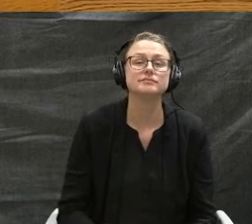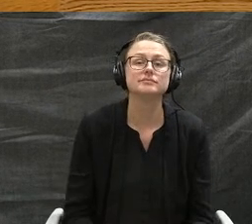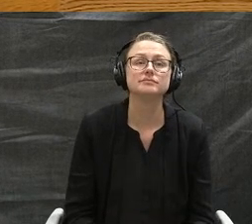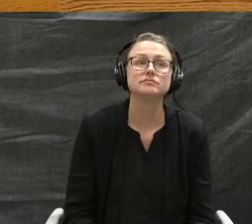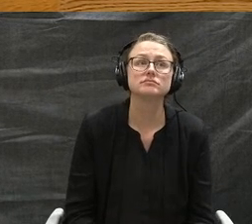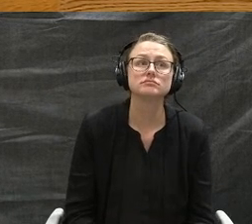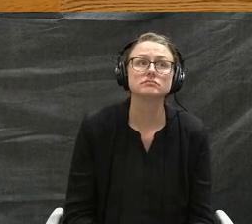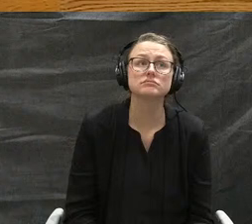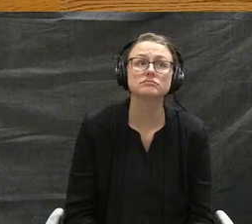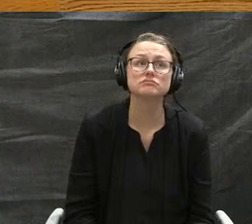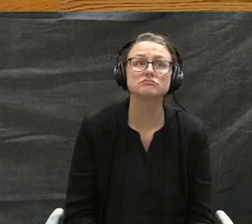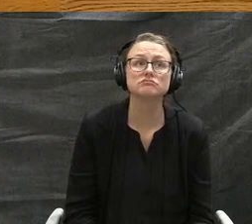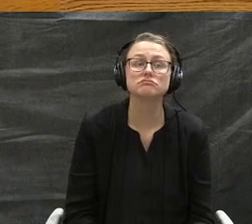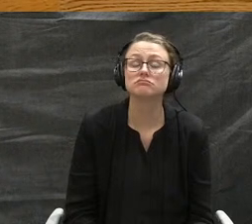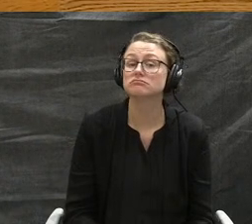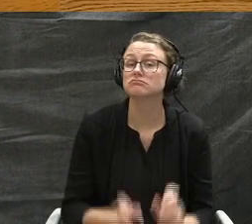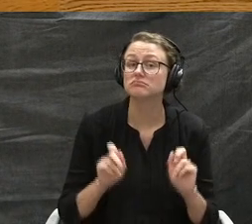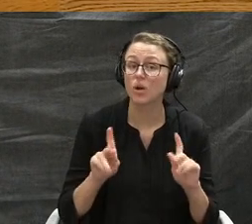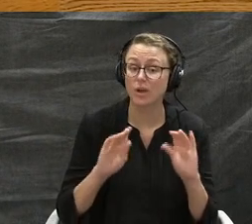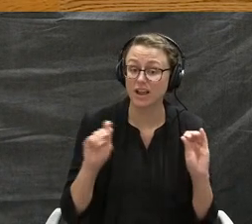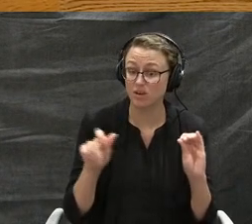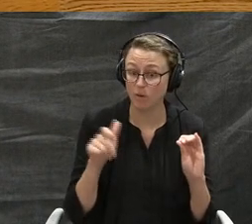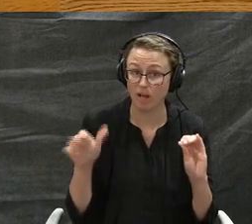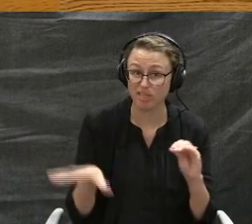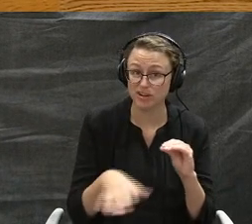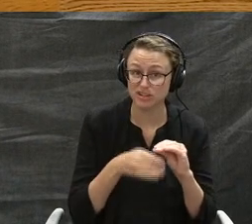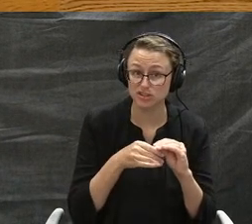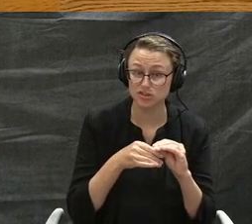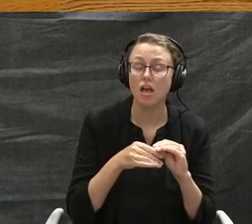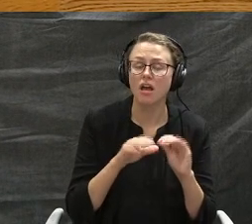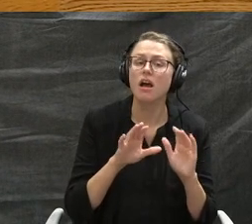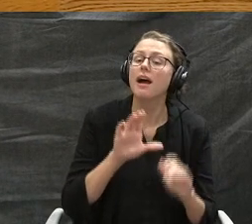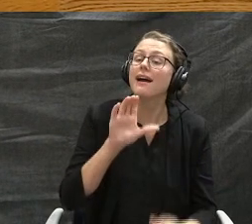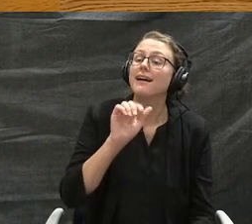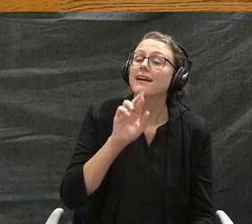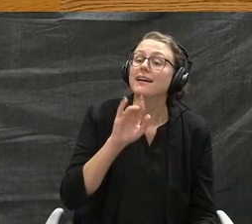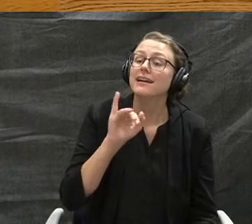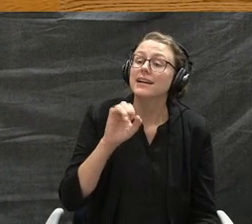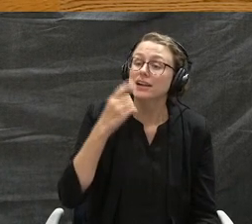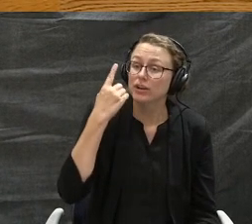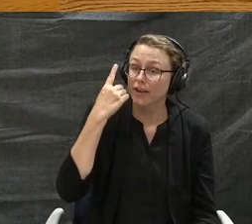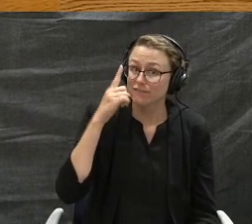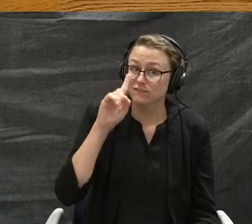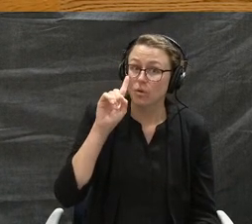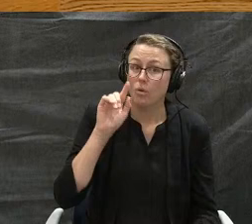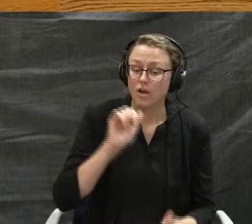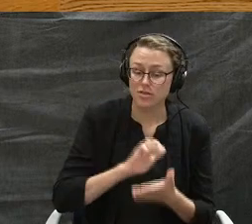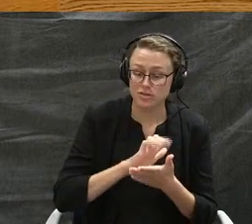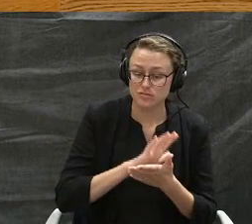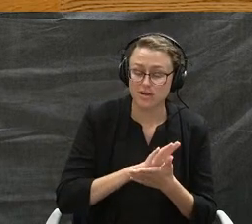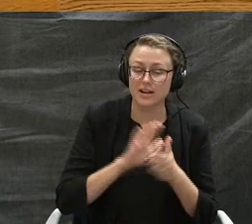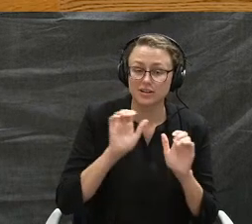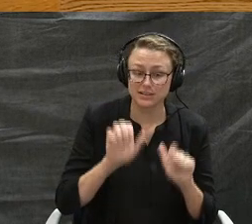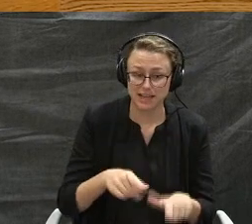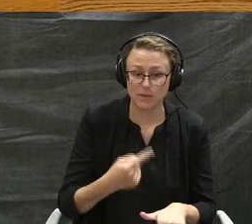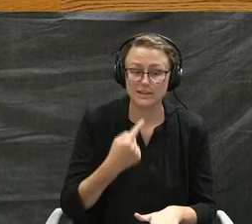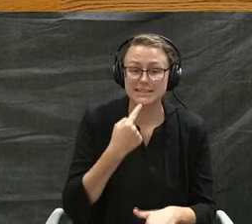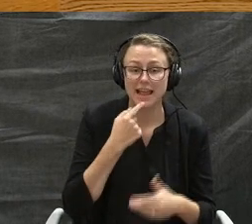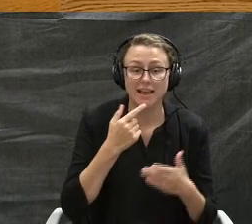OK, so Kari, for the record here, can we say community Minne